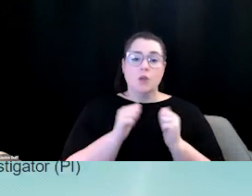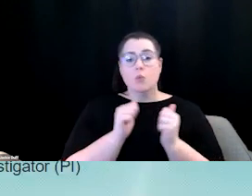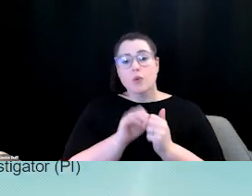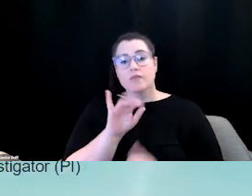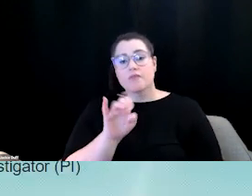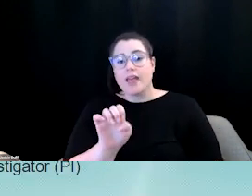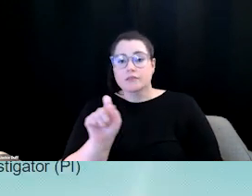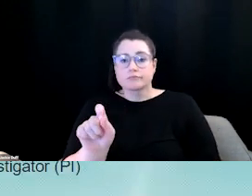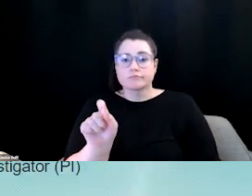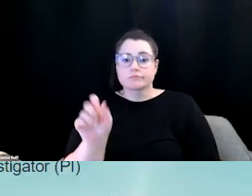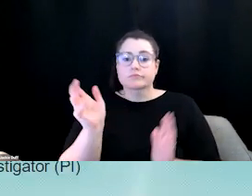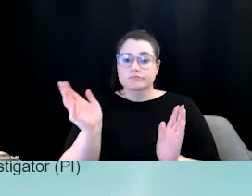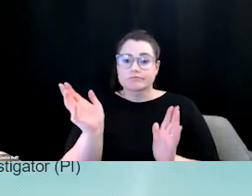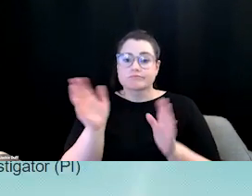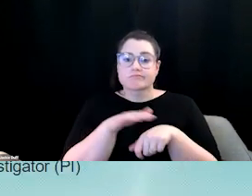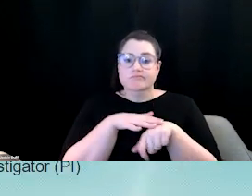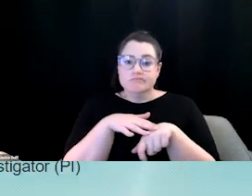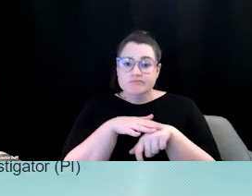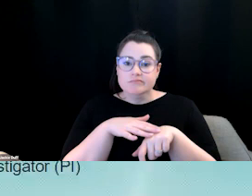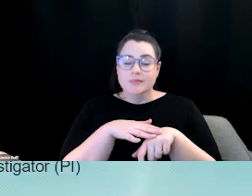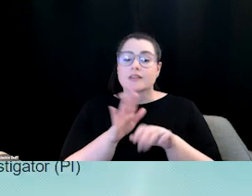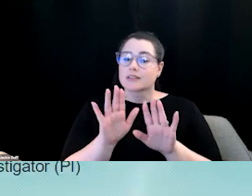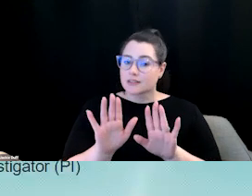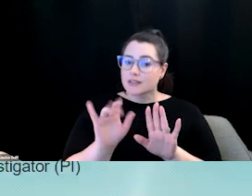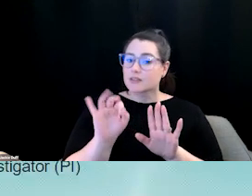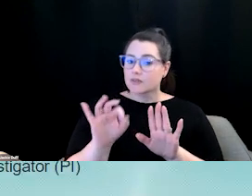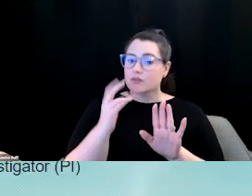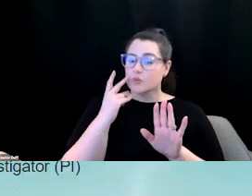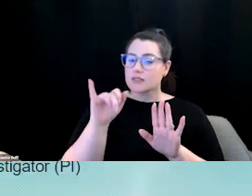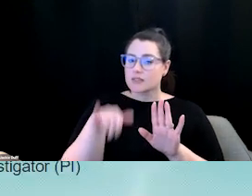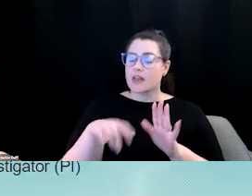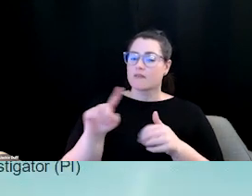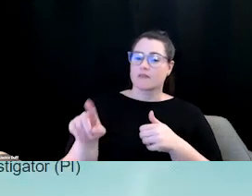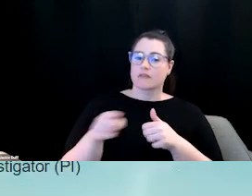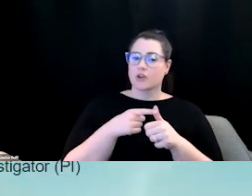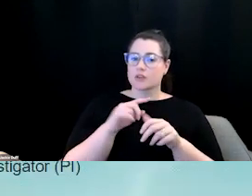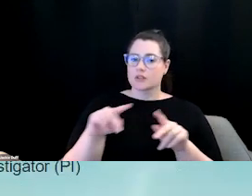I would say the first thing to check if you do see that, hopefully, you're watching this,